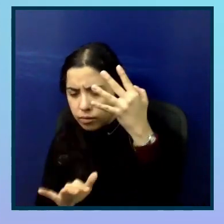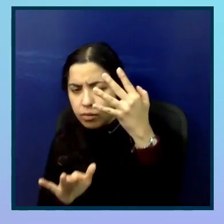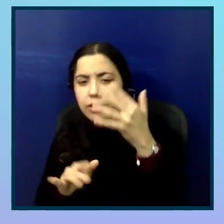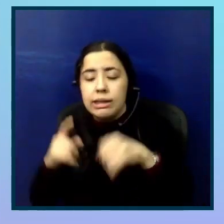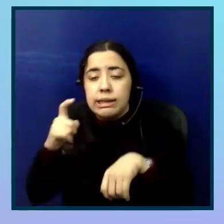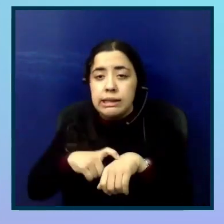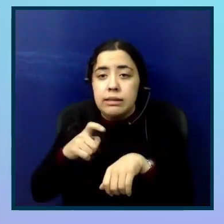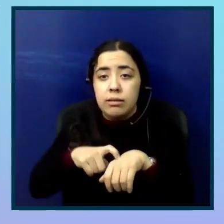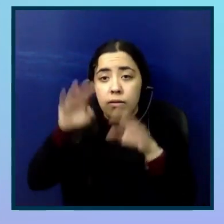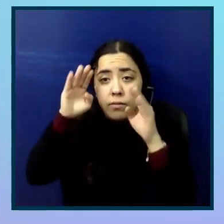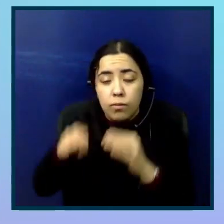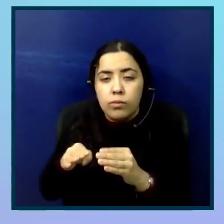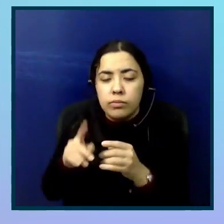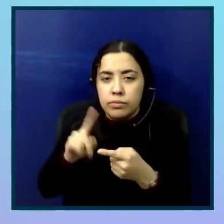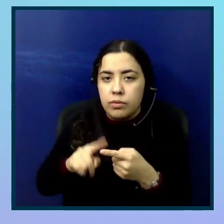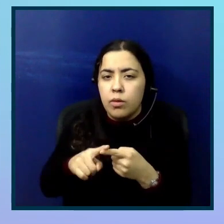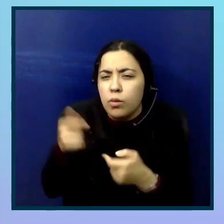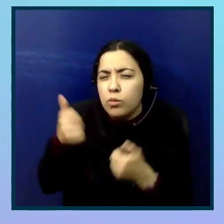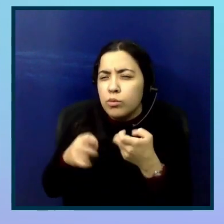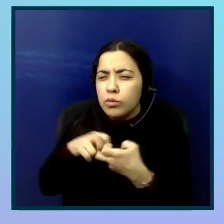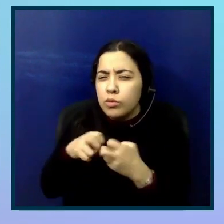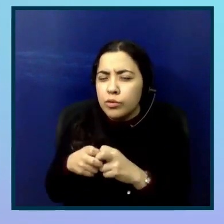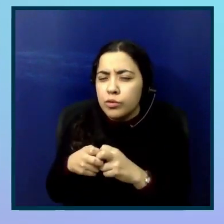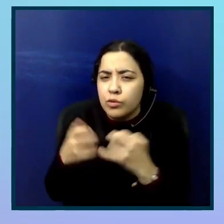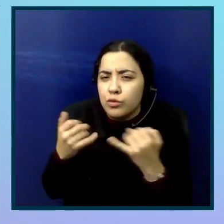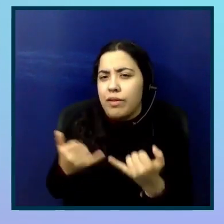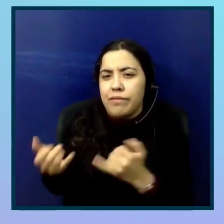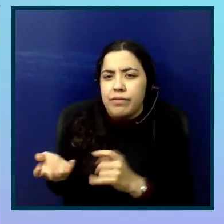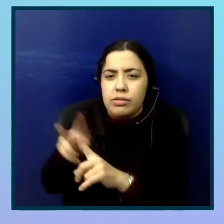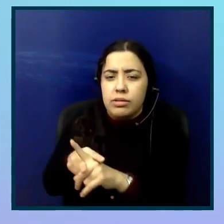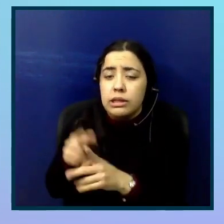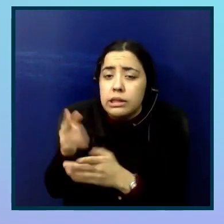figuring out which of these issues were still relevant, 'cause some of these issues were filed,